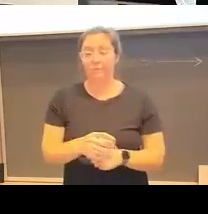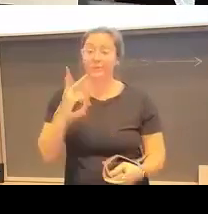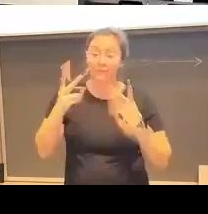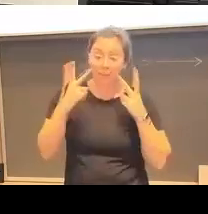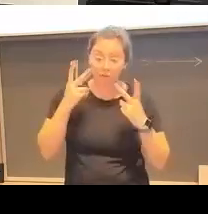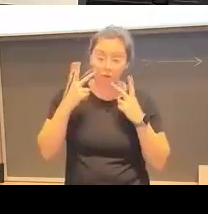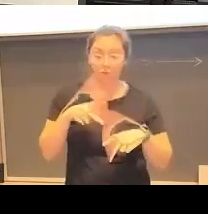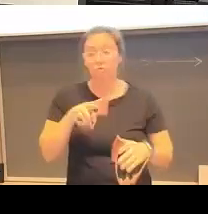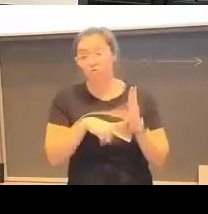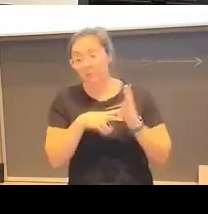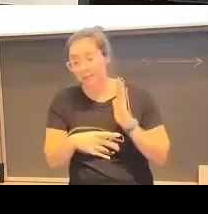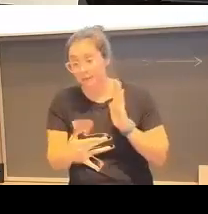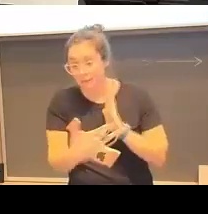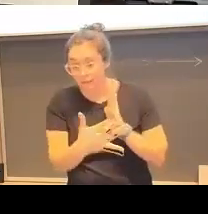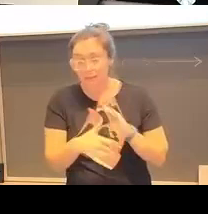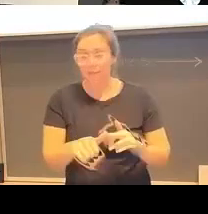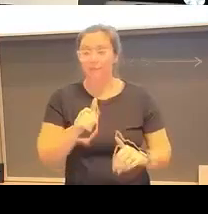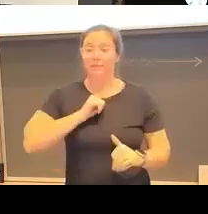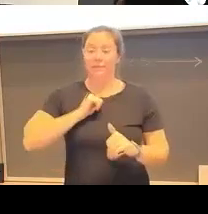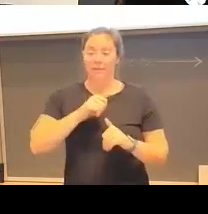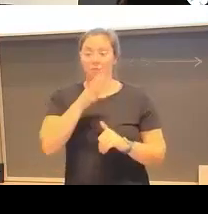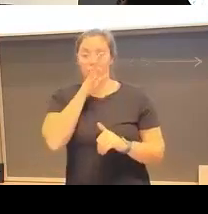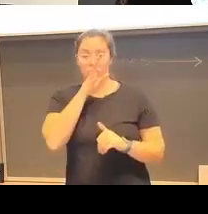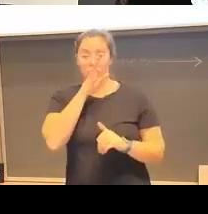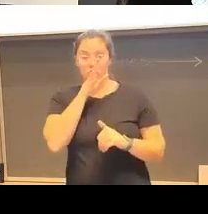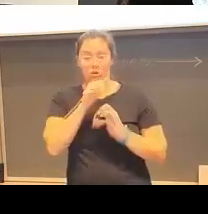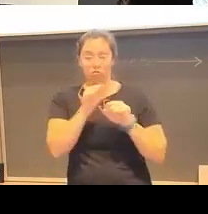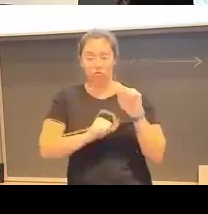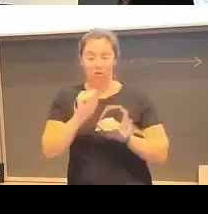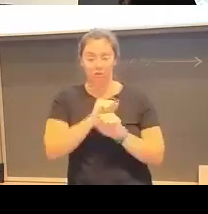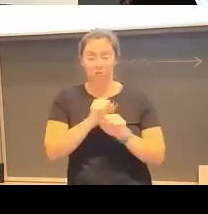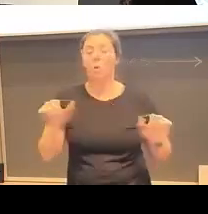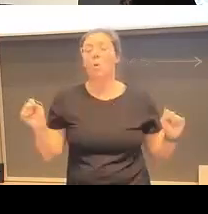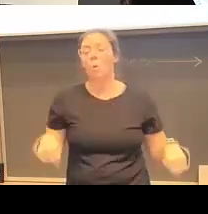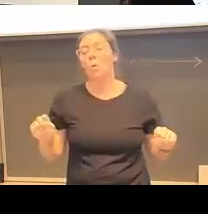techniques selft talk strategies um yes the answer to that is absolutely uh that's in